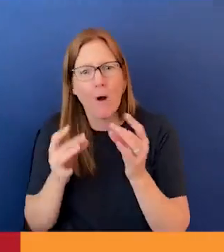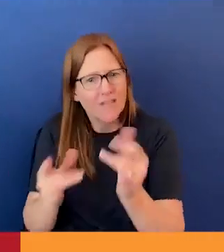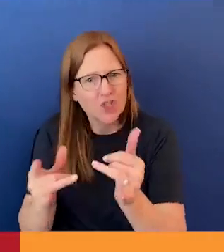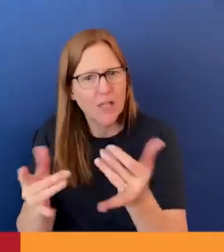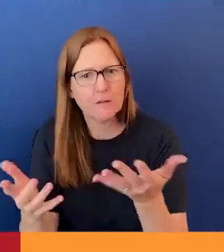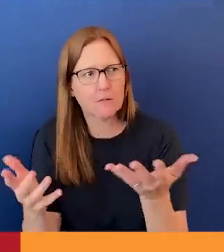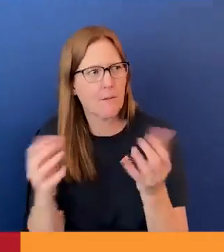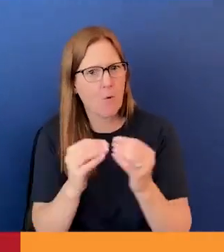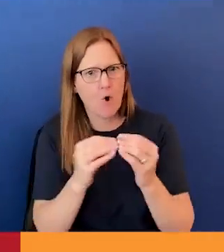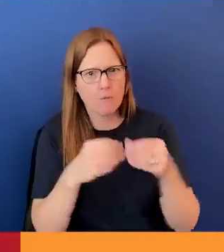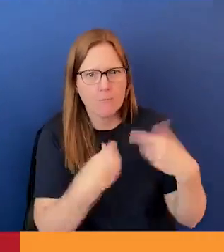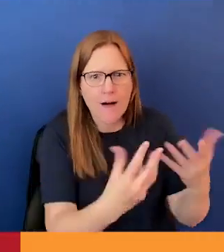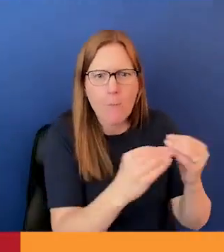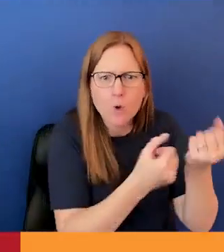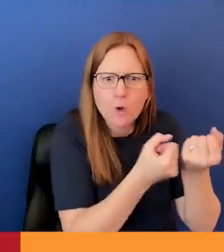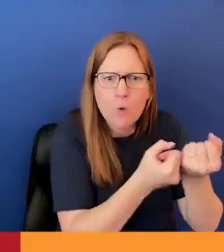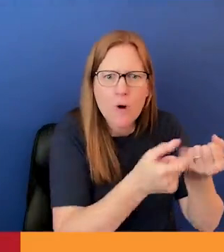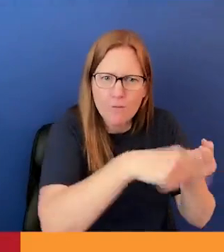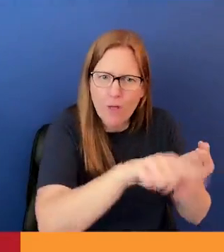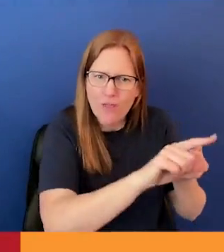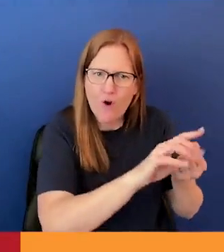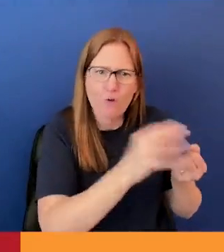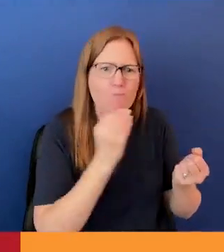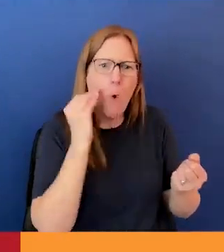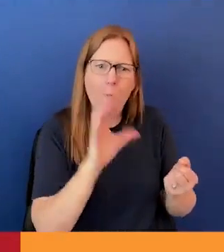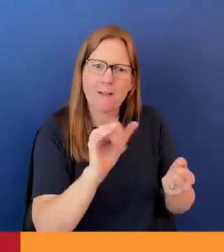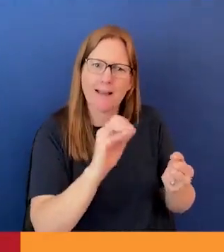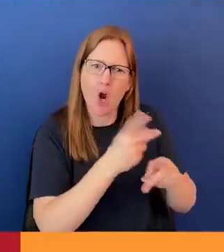of those caregivers we either do have or don't have?